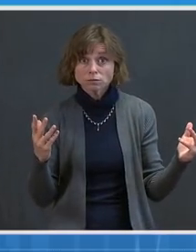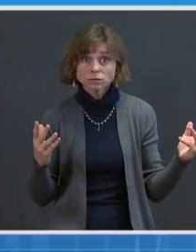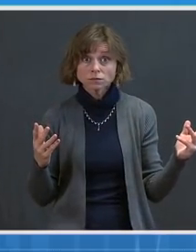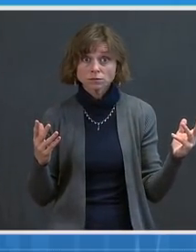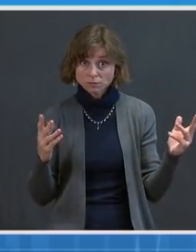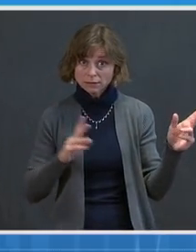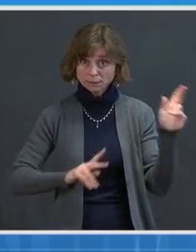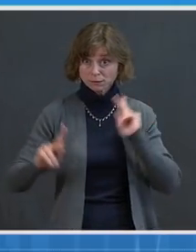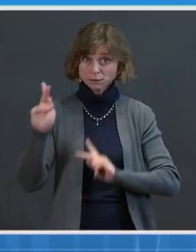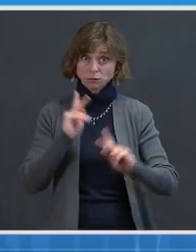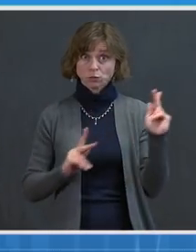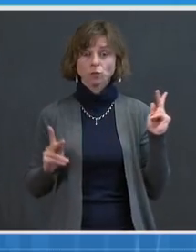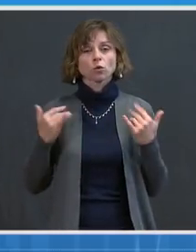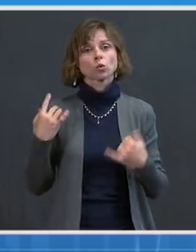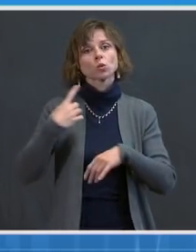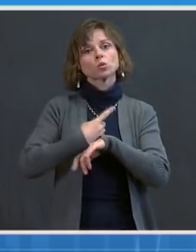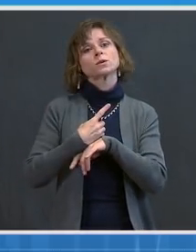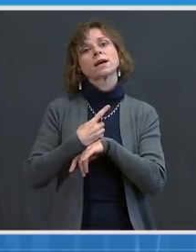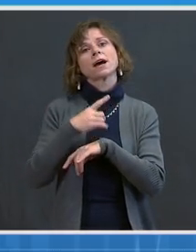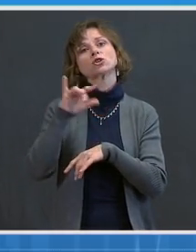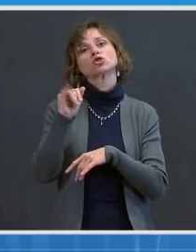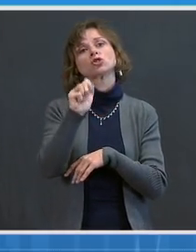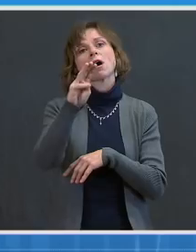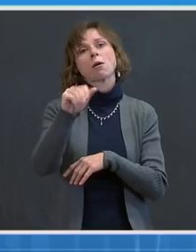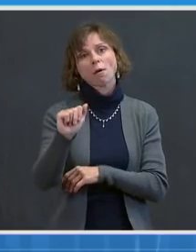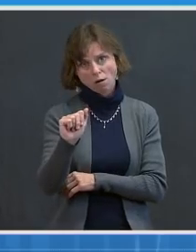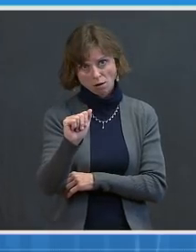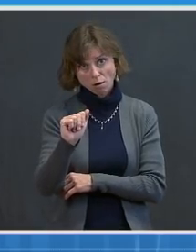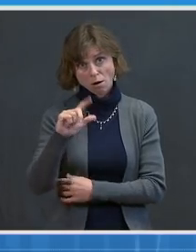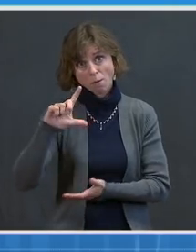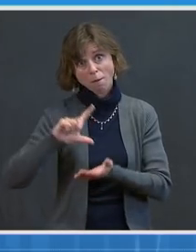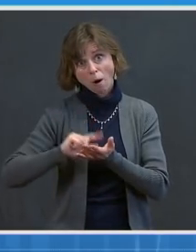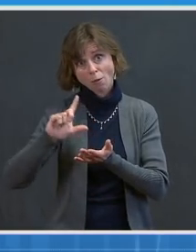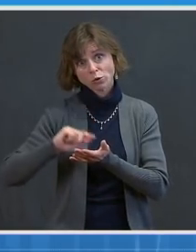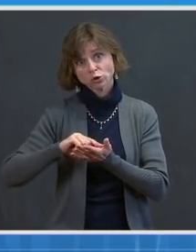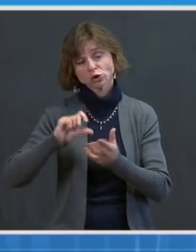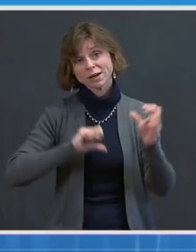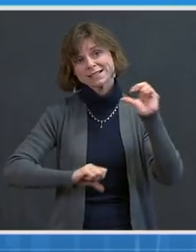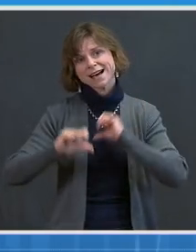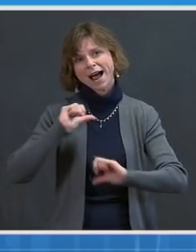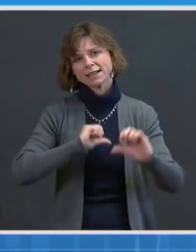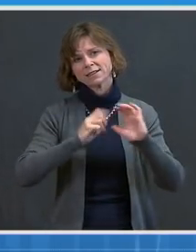today the Journal of the American Medical Association published a scientific commentary from CDC.